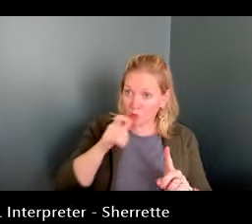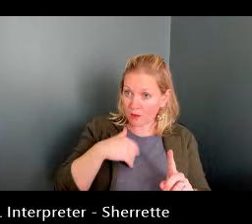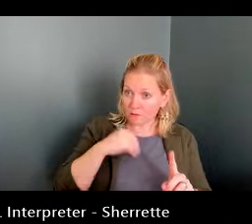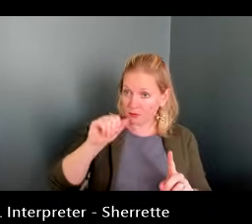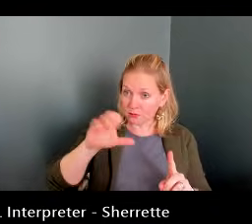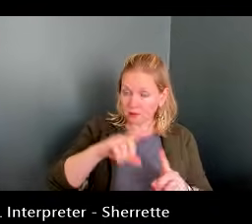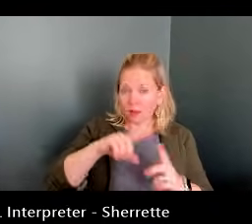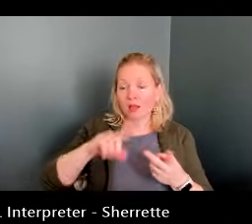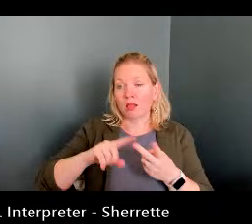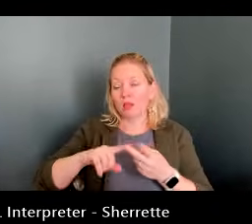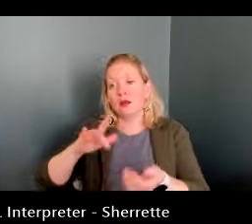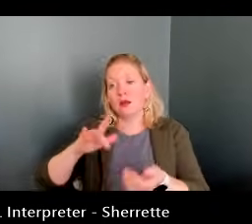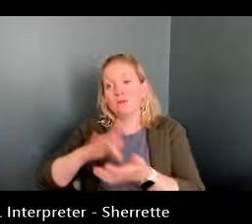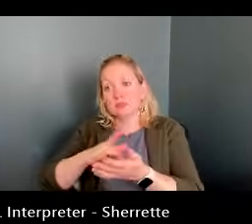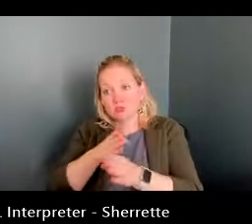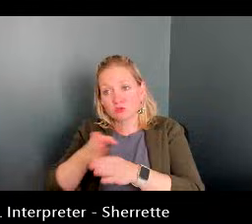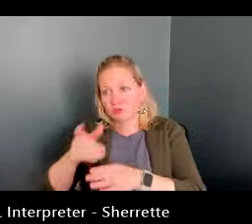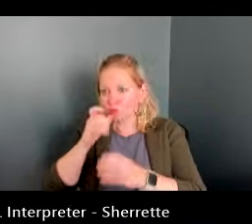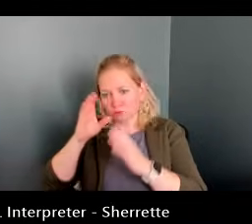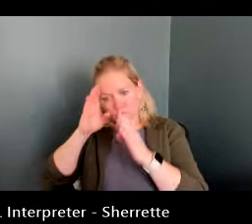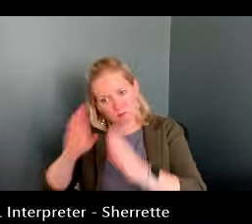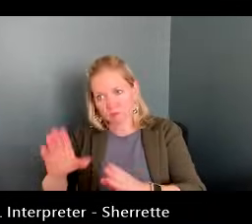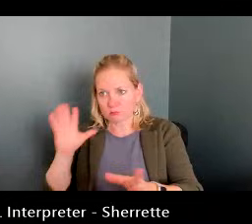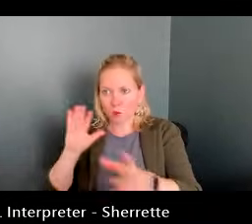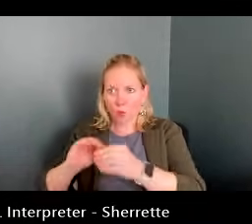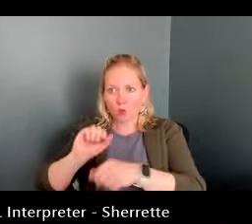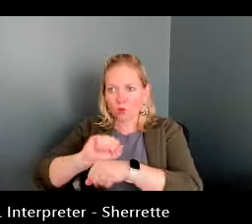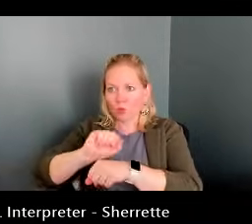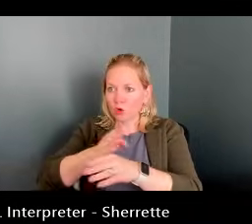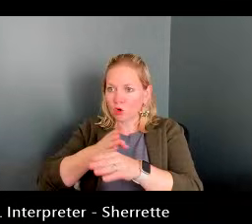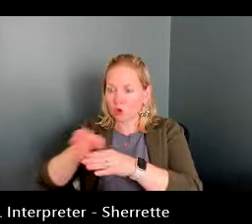their careers to caring for patients with sickle cell and finding new treatments,